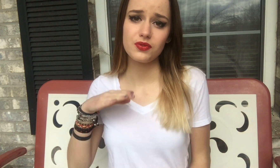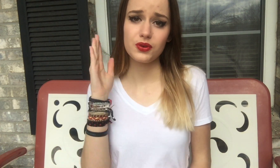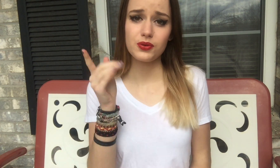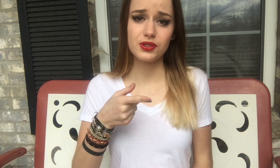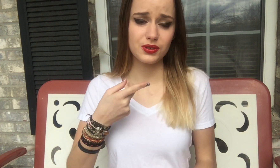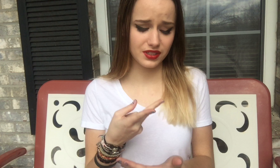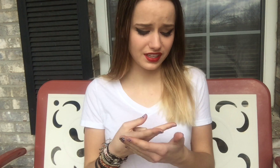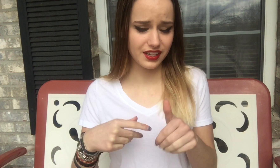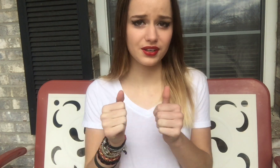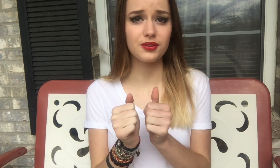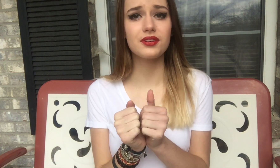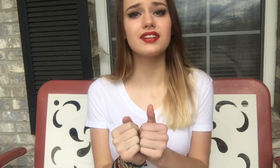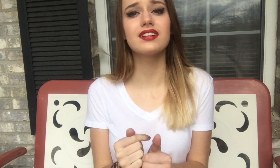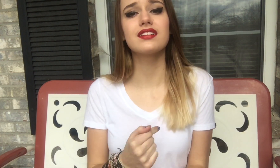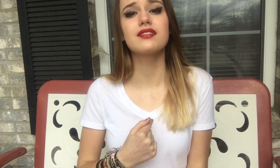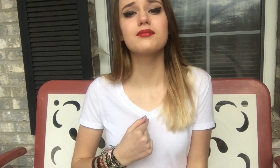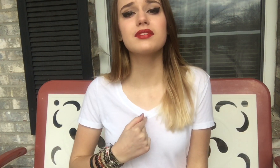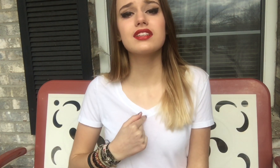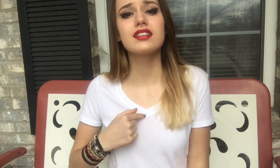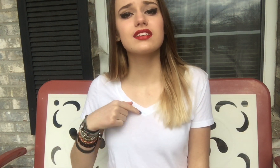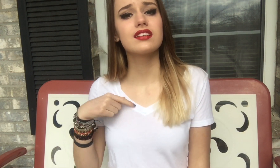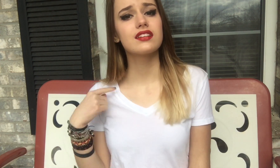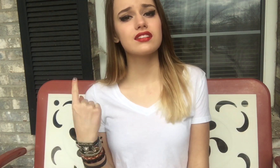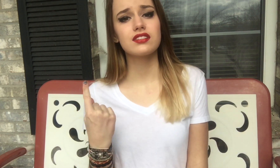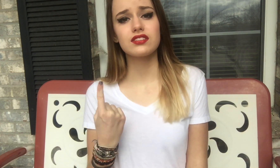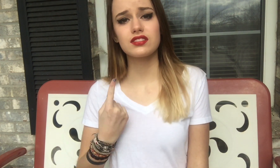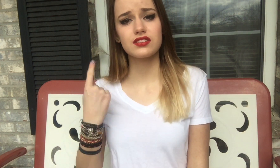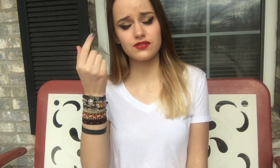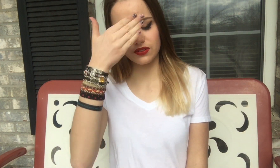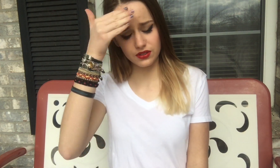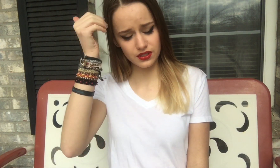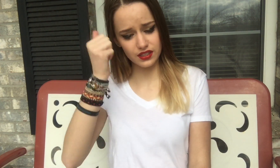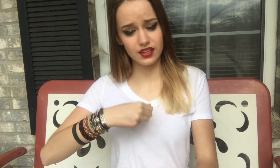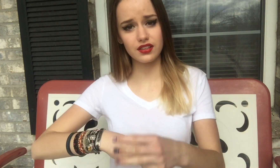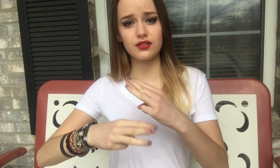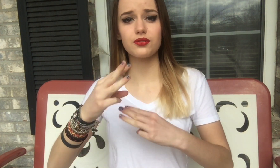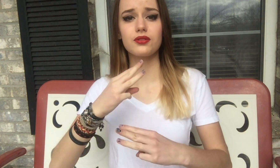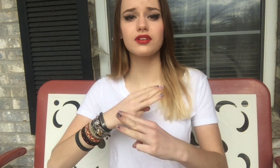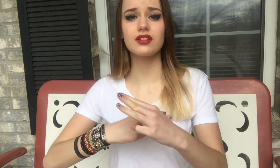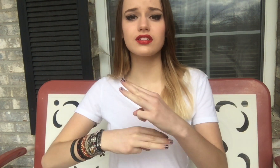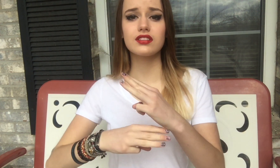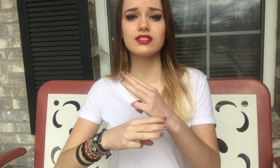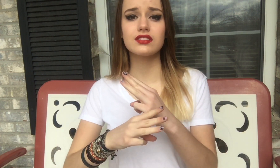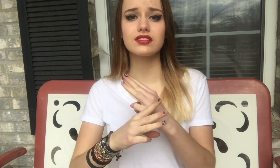Would you lie with me and just forget the world?